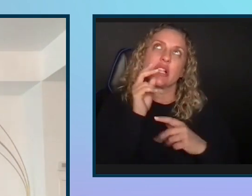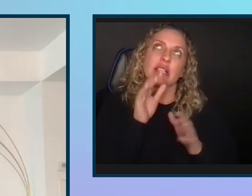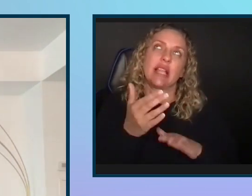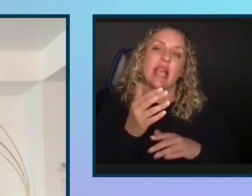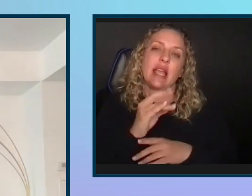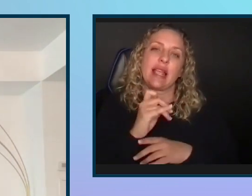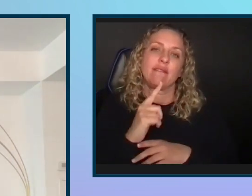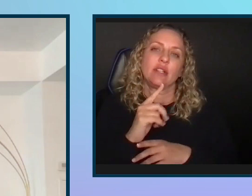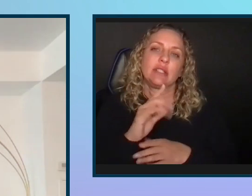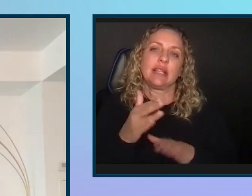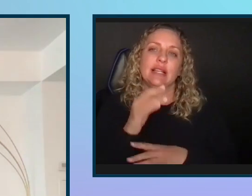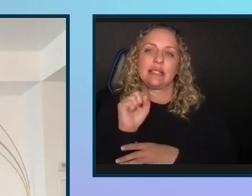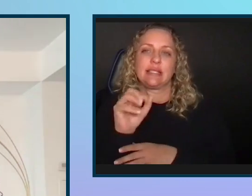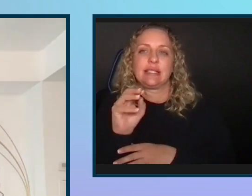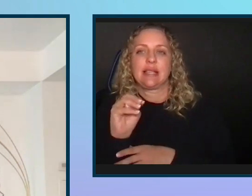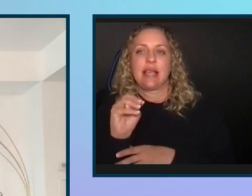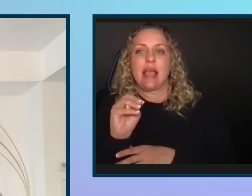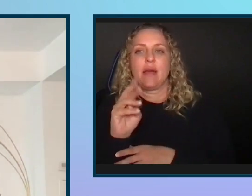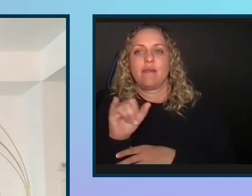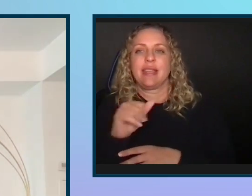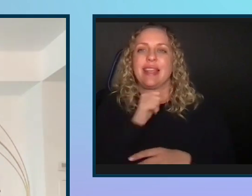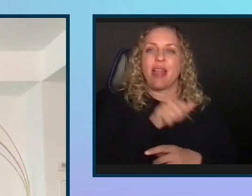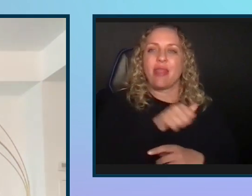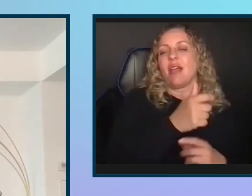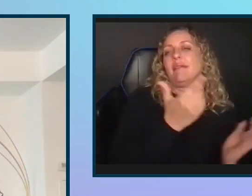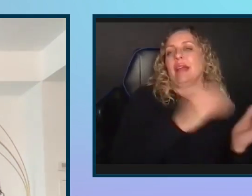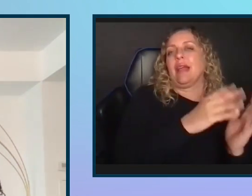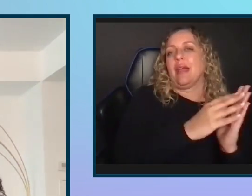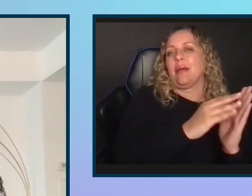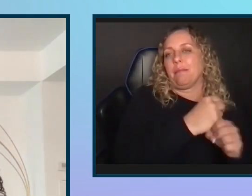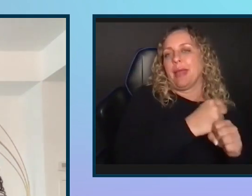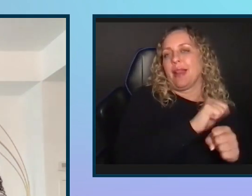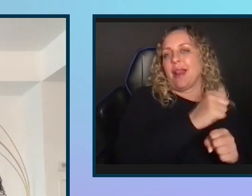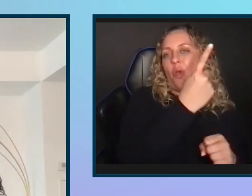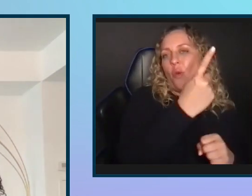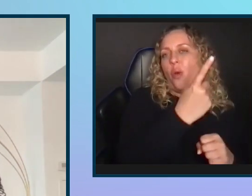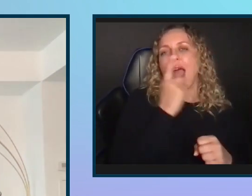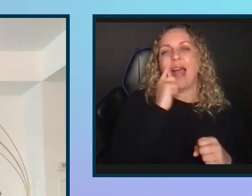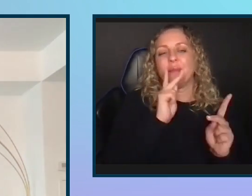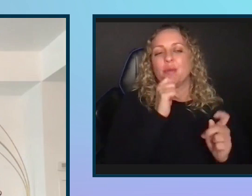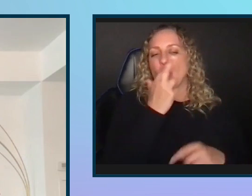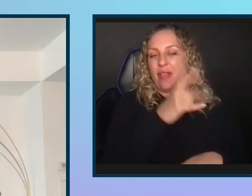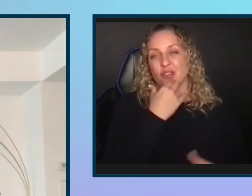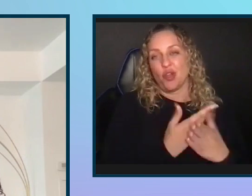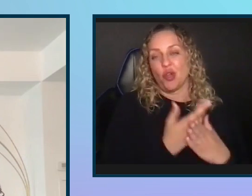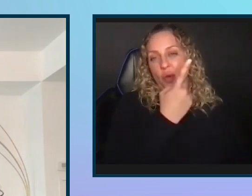but like the "Revisit" or the "Creepy" one is really, I think it's really good and really underrated. Yeah those are ones I find re-watching,